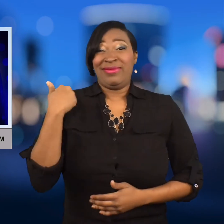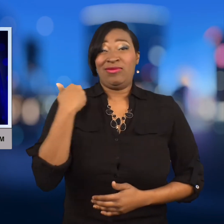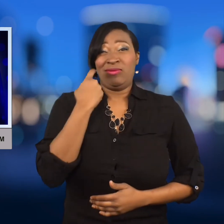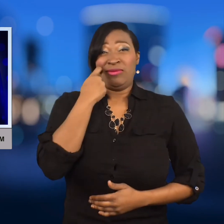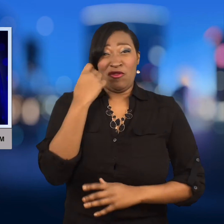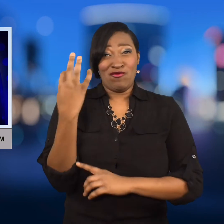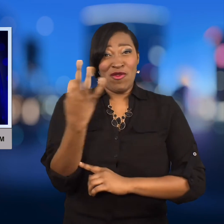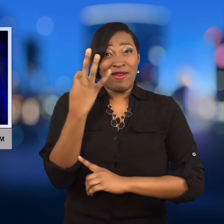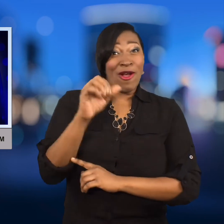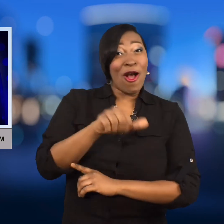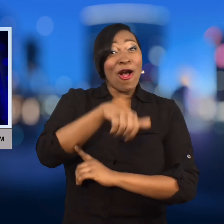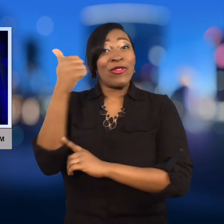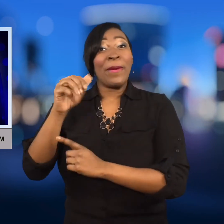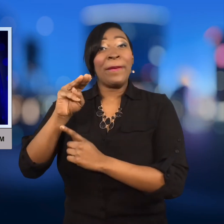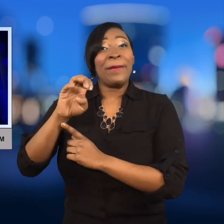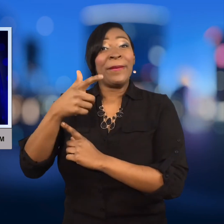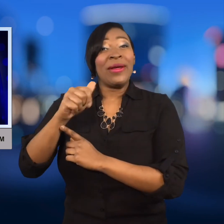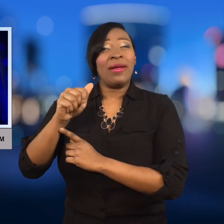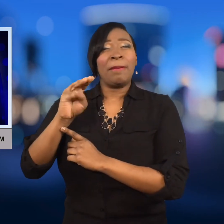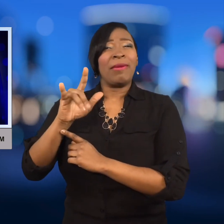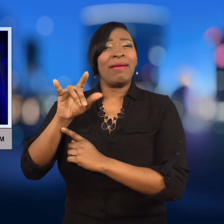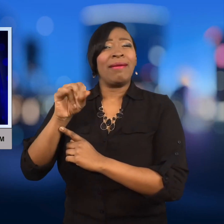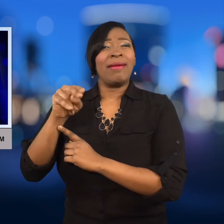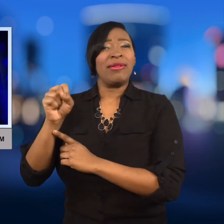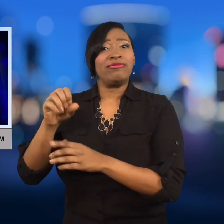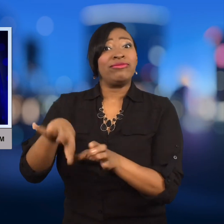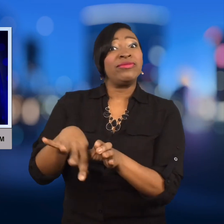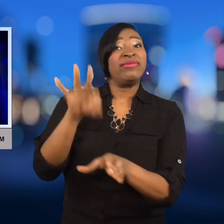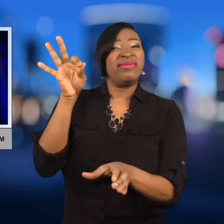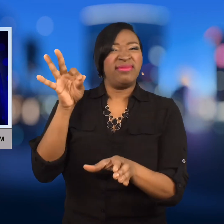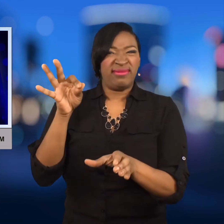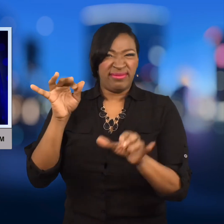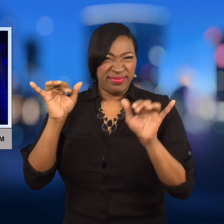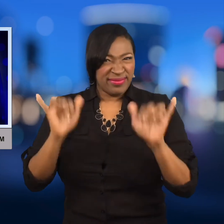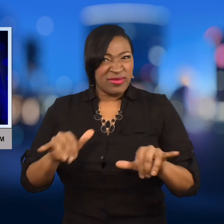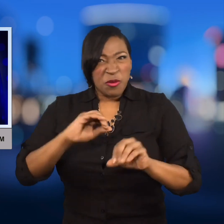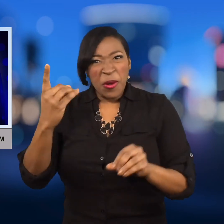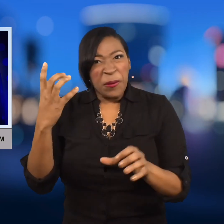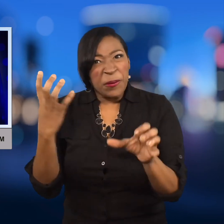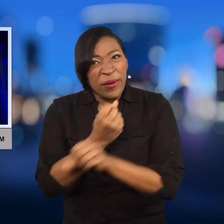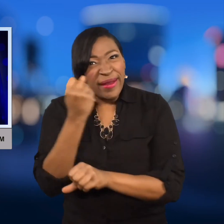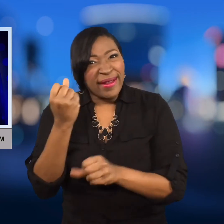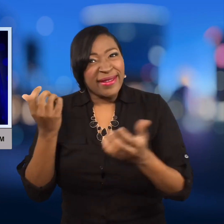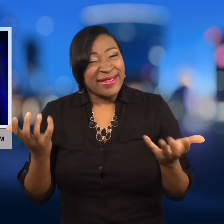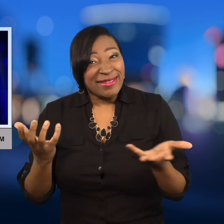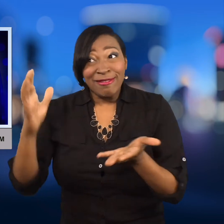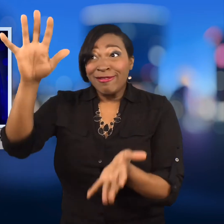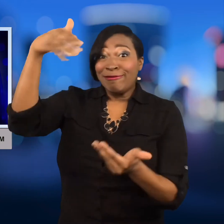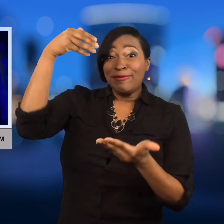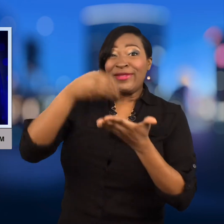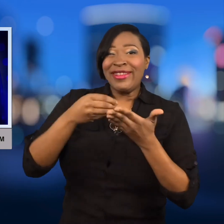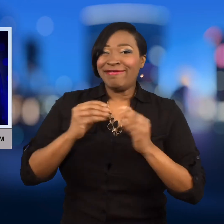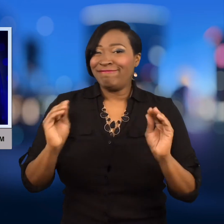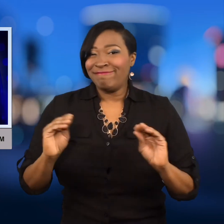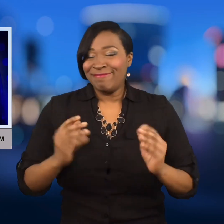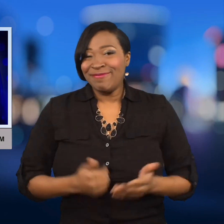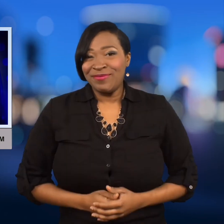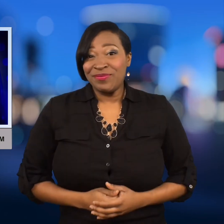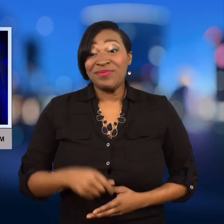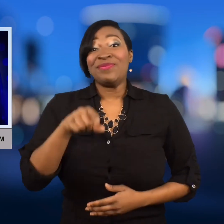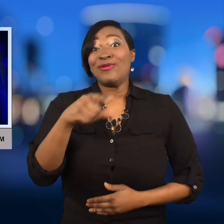Friday’s mega millions drawing also had no big winner.